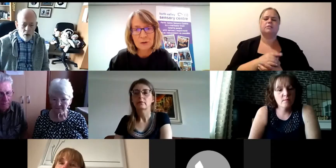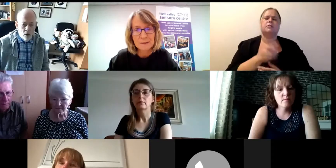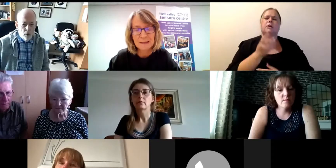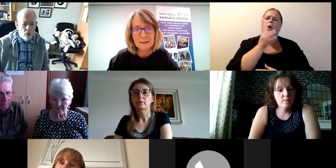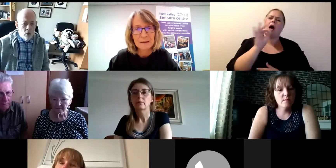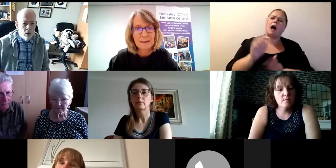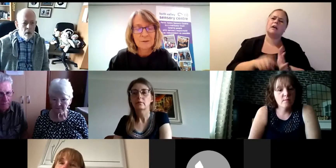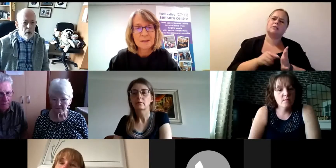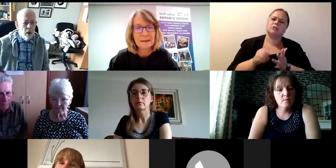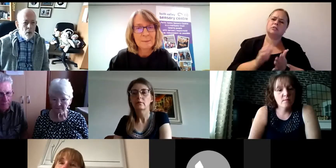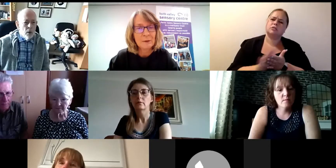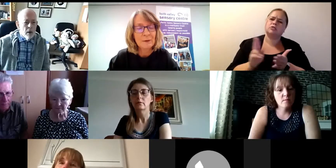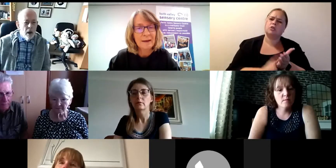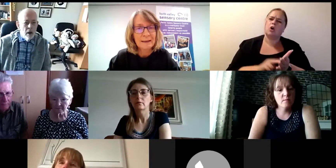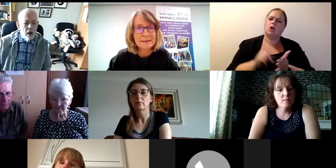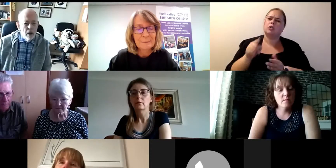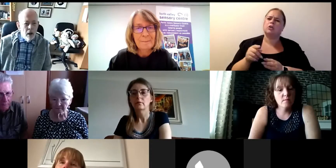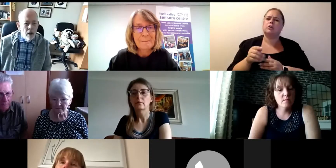to me recently about that.